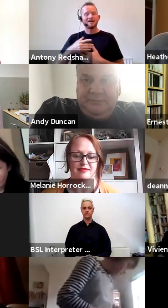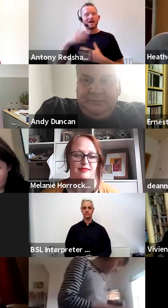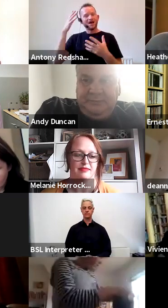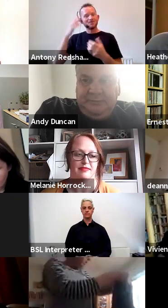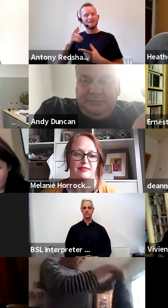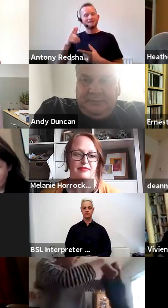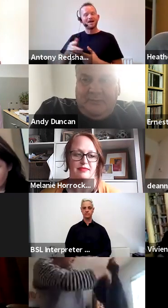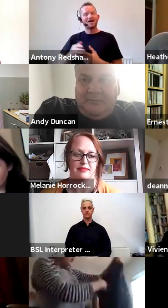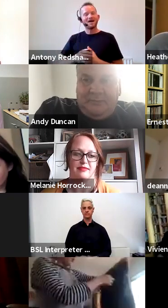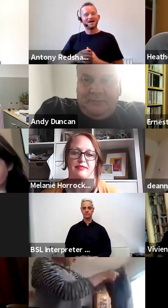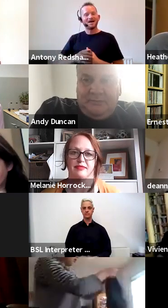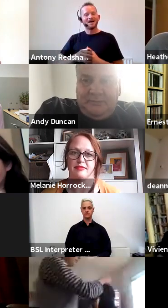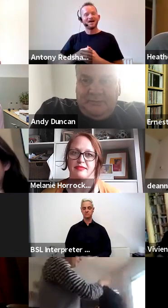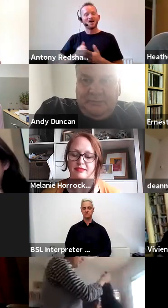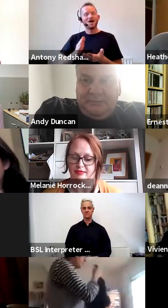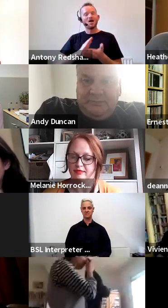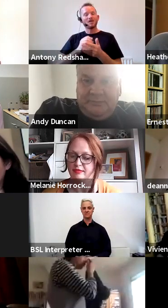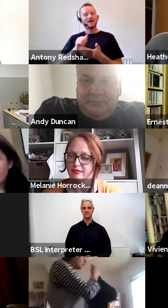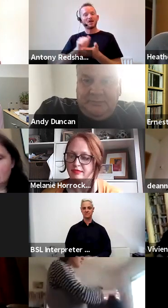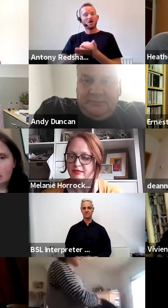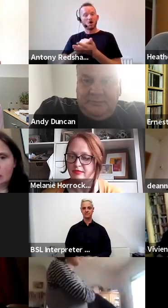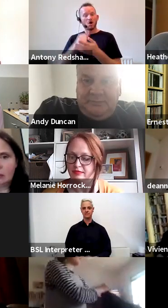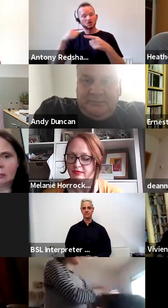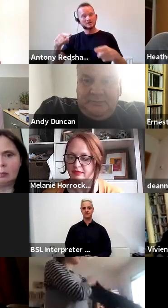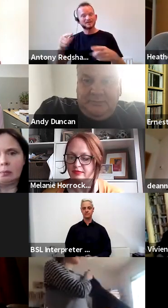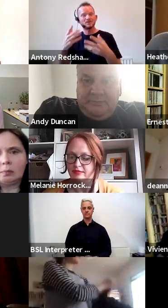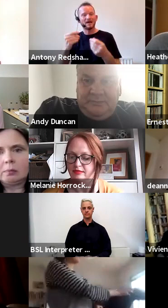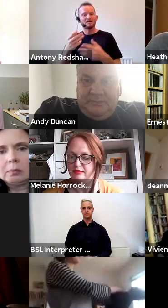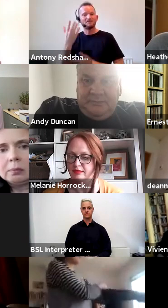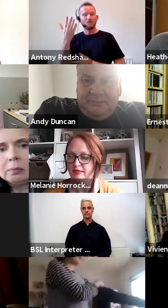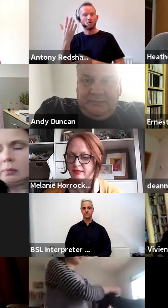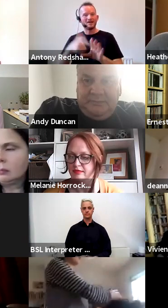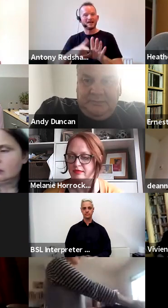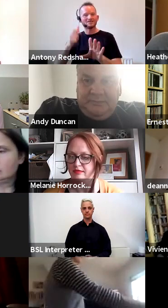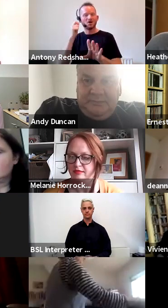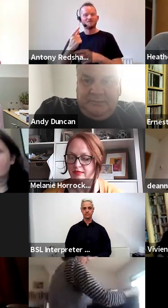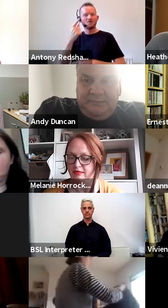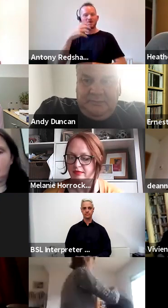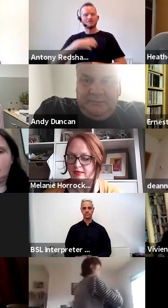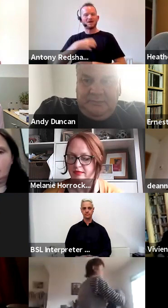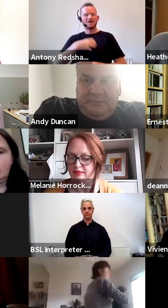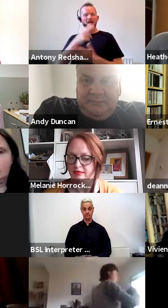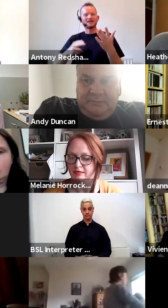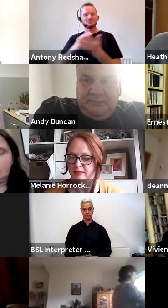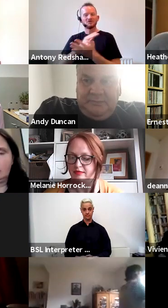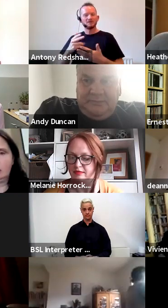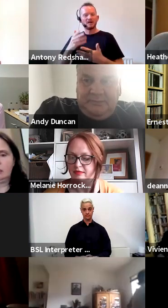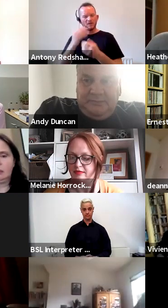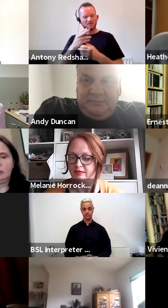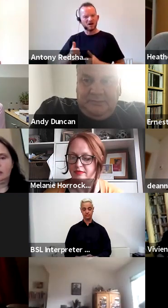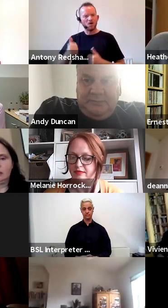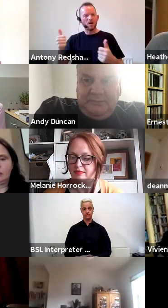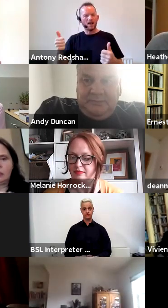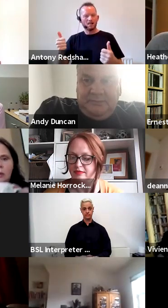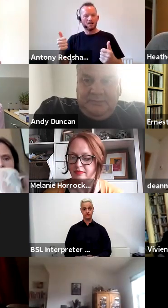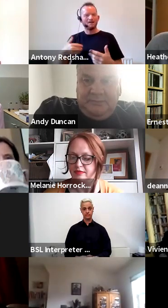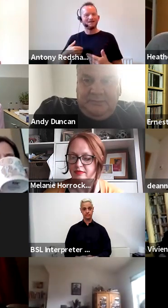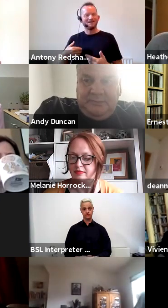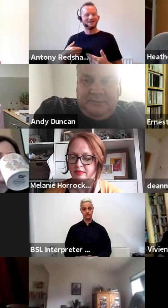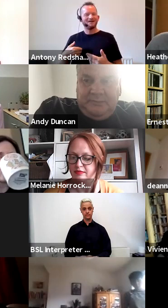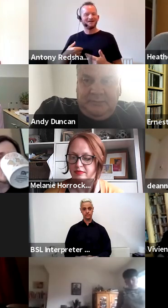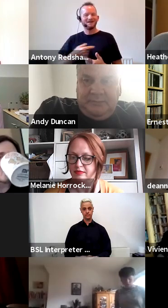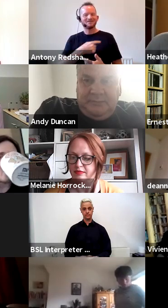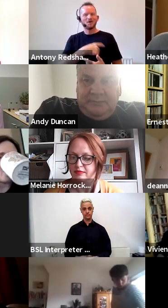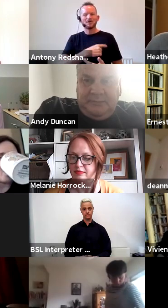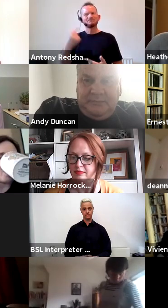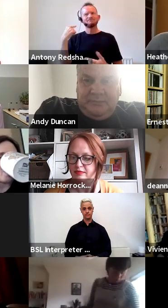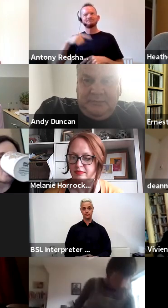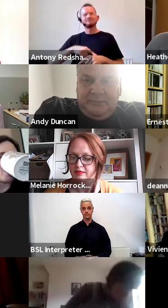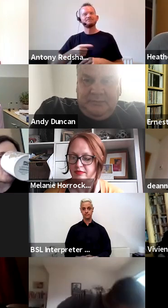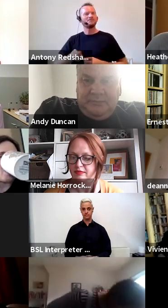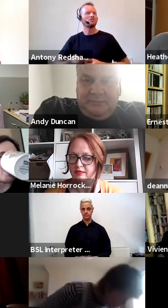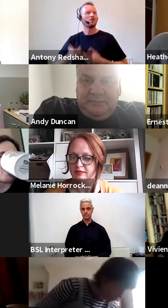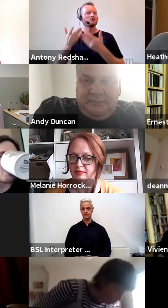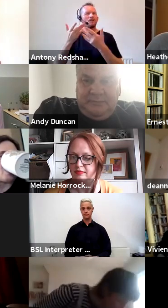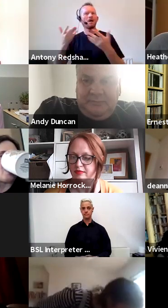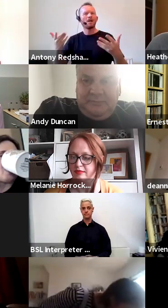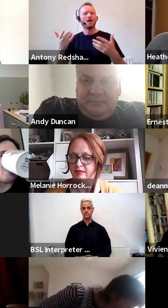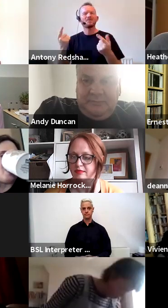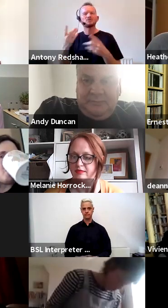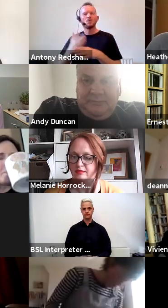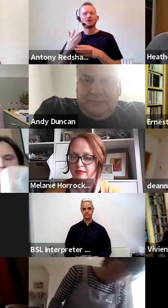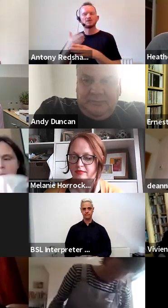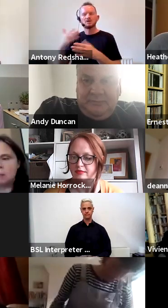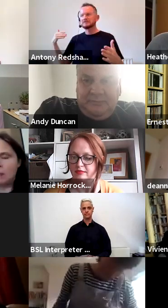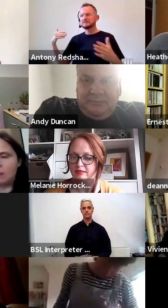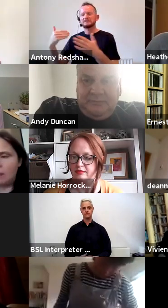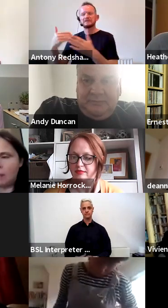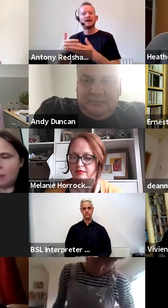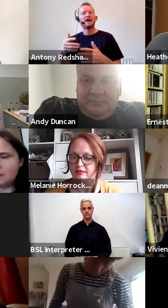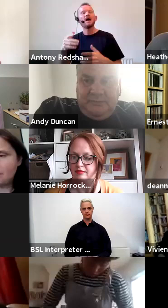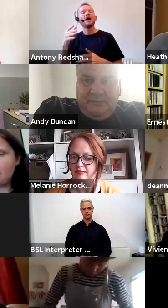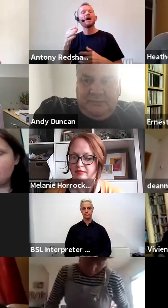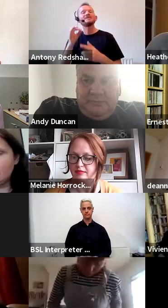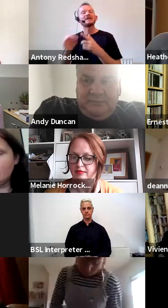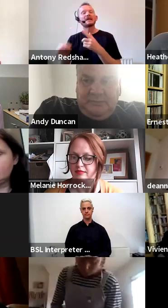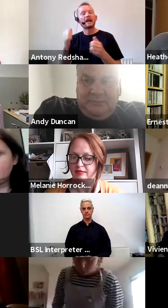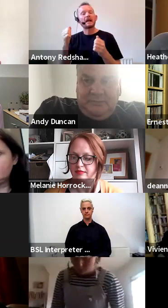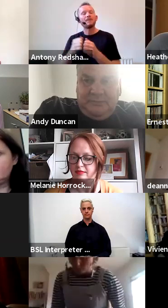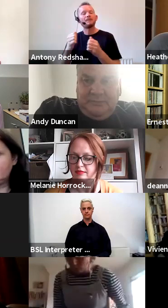I remember the hustings that we had four years ago that the first mayoral election. I remember it very well. And to be honest, what that brought out was on a lot of things that we've worked on since particularly the commitment that I made.